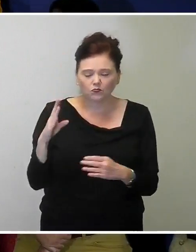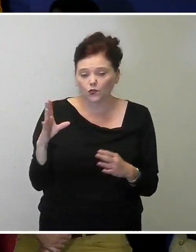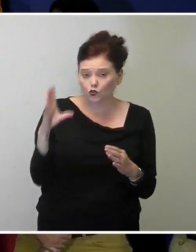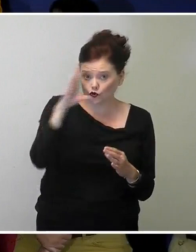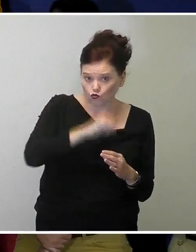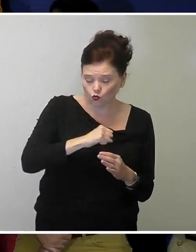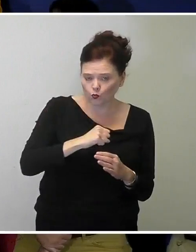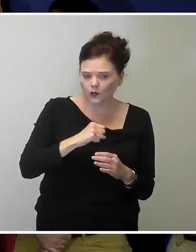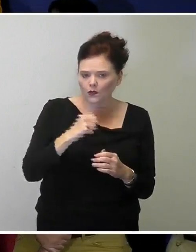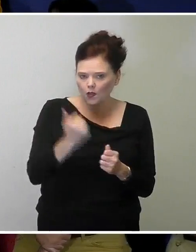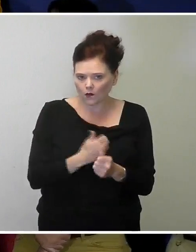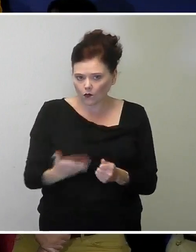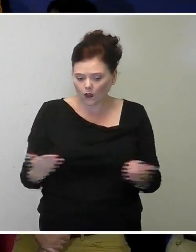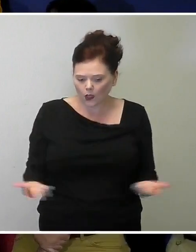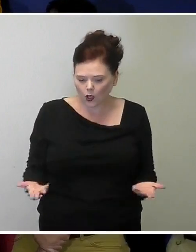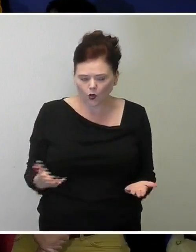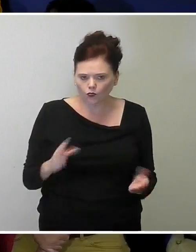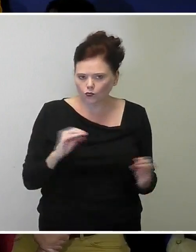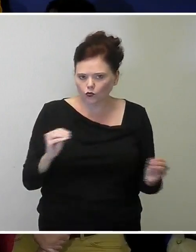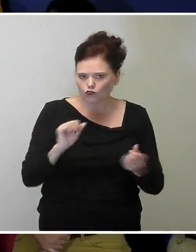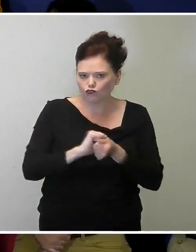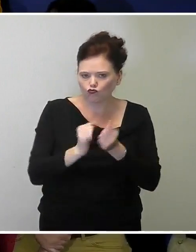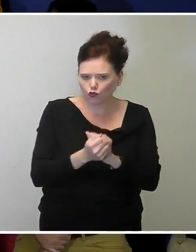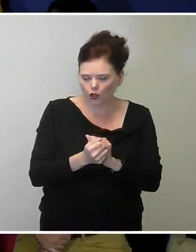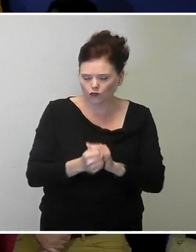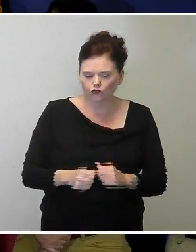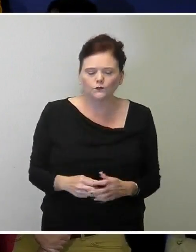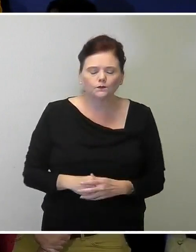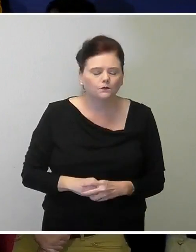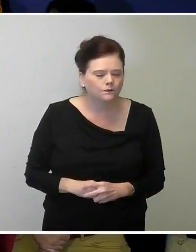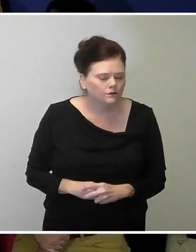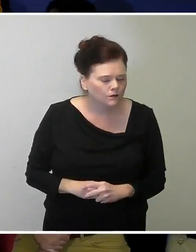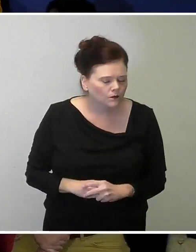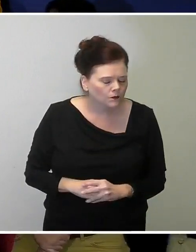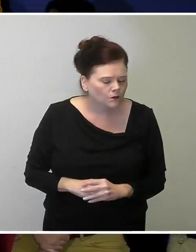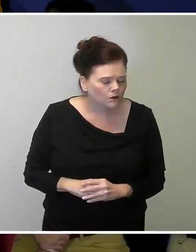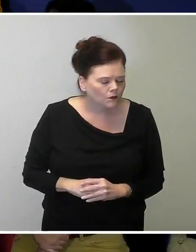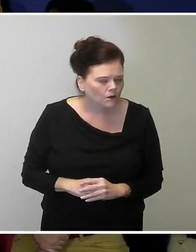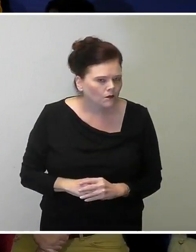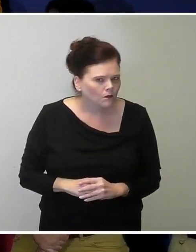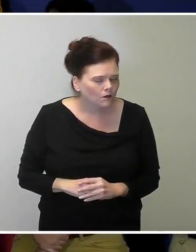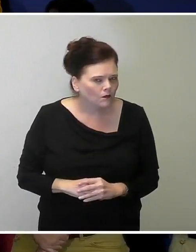PROBABLY RELEASE THEM SOME TIME MIDDAY TOMORROW TO DO SO. ASSUMING THINGS ON THE GROUND DO